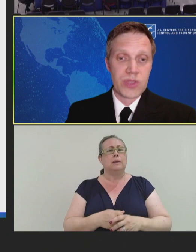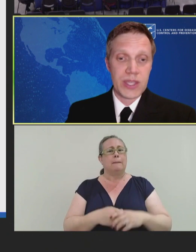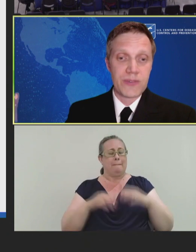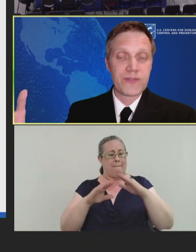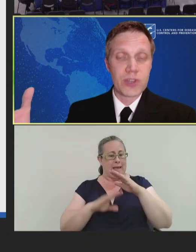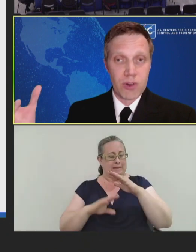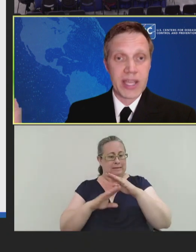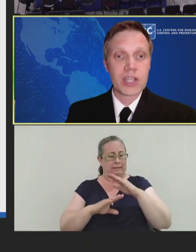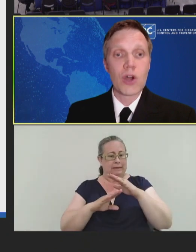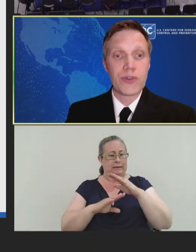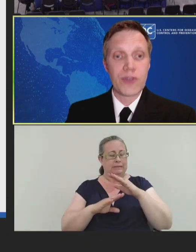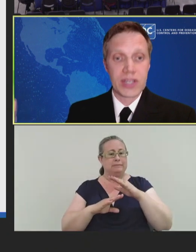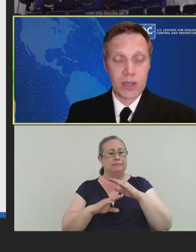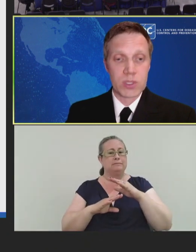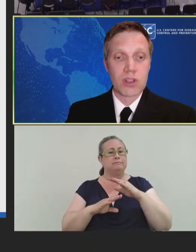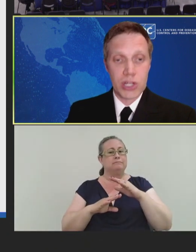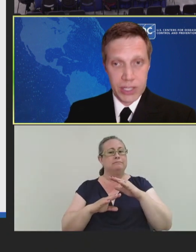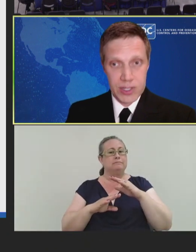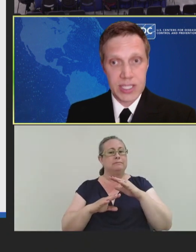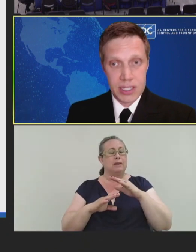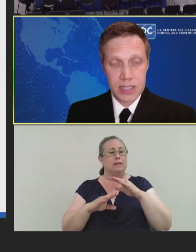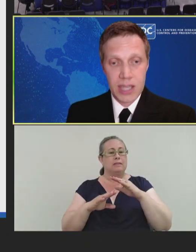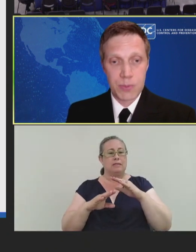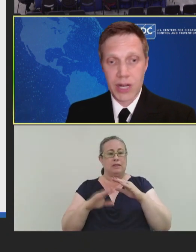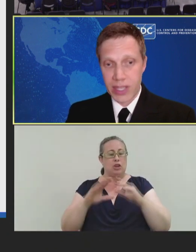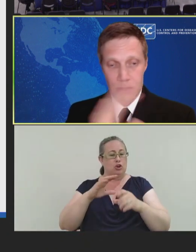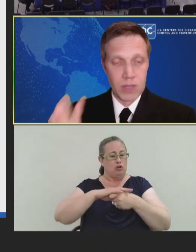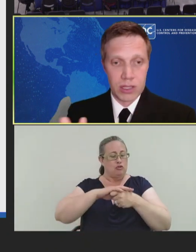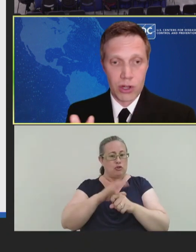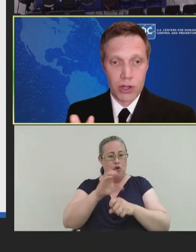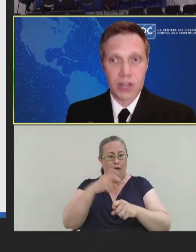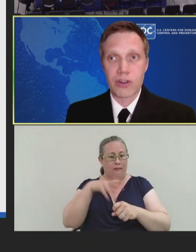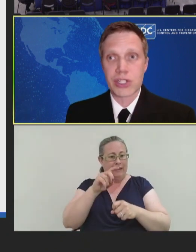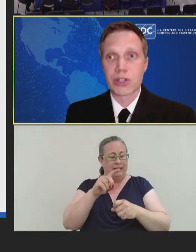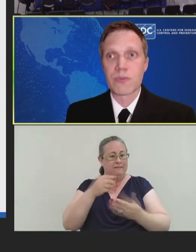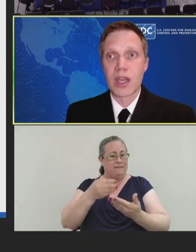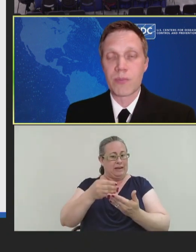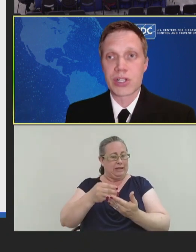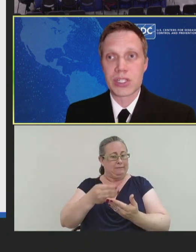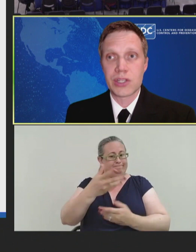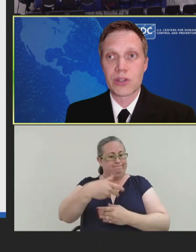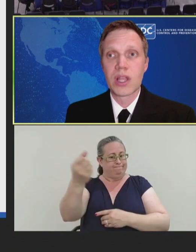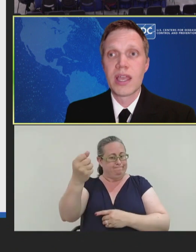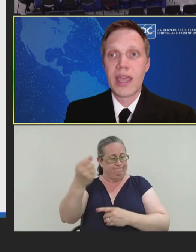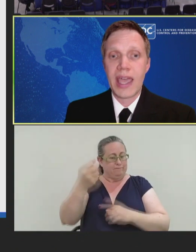the remaining COVID funding was largely rescinded as part of a larger congressional budget deal. And